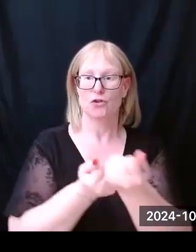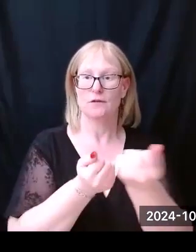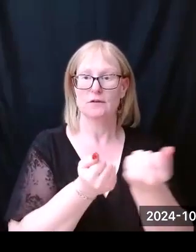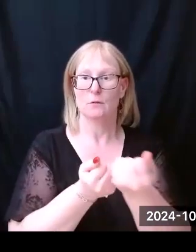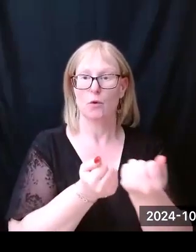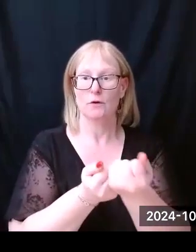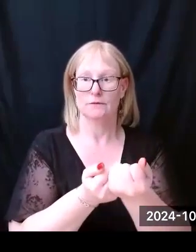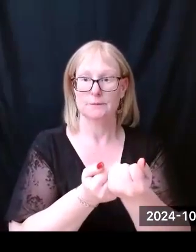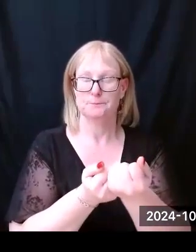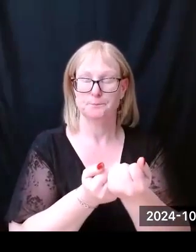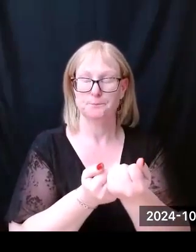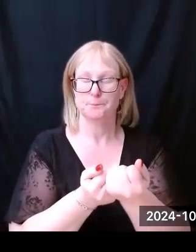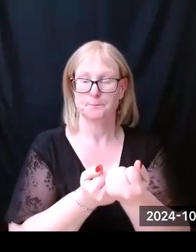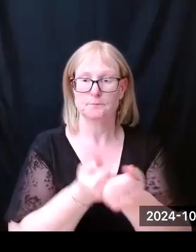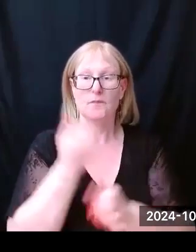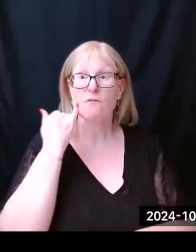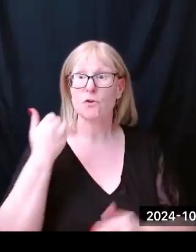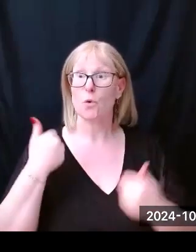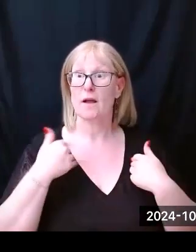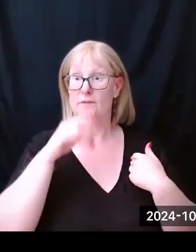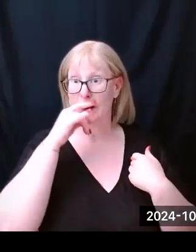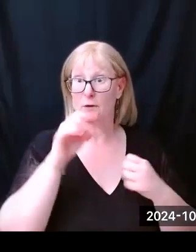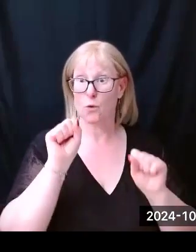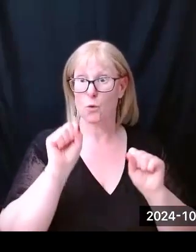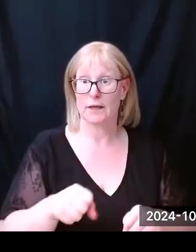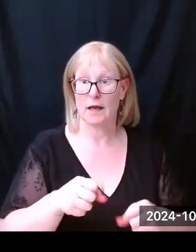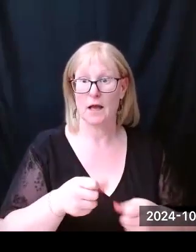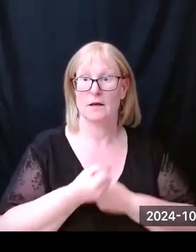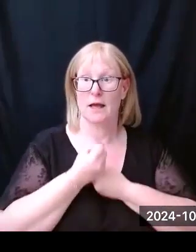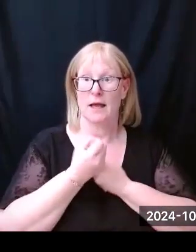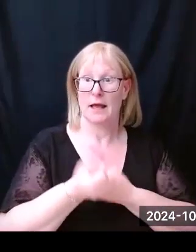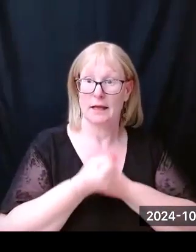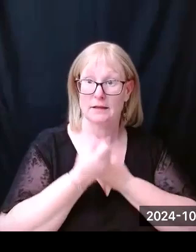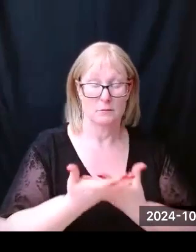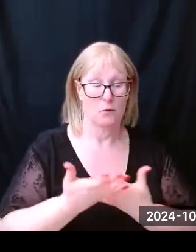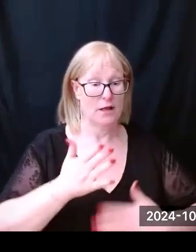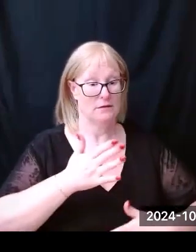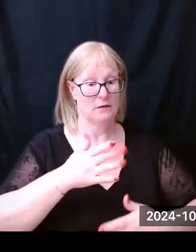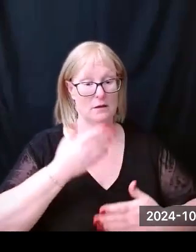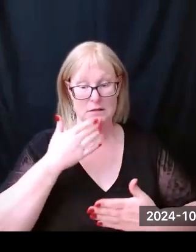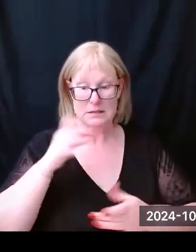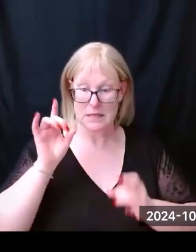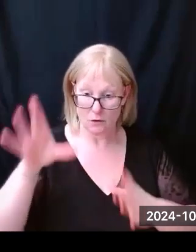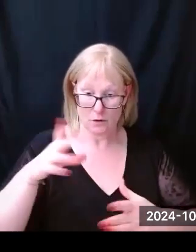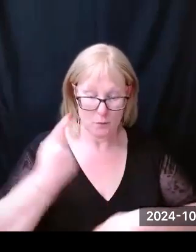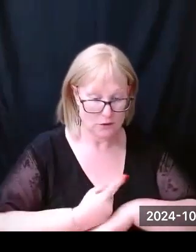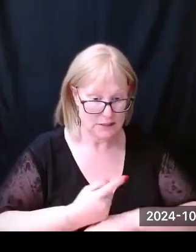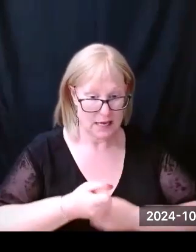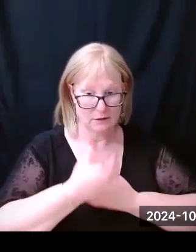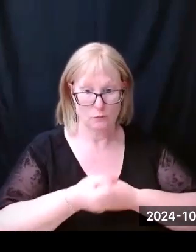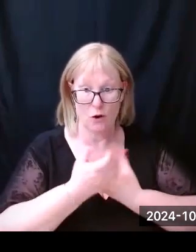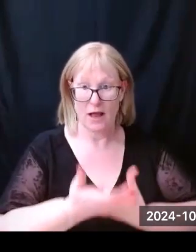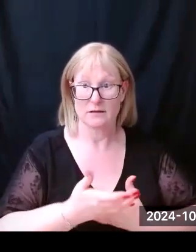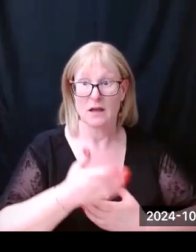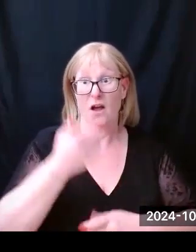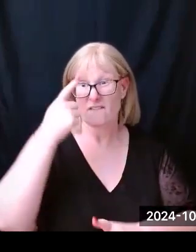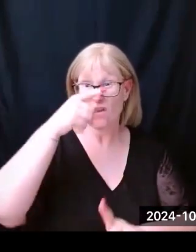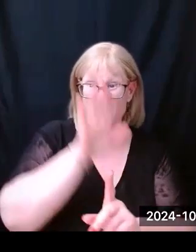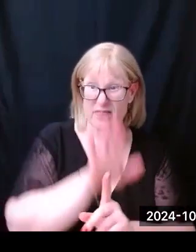a child who's able to talk through like how they had a terrible day. Remember that for them, that's a terrible day. And we'll talk about